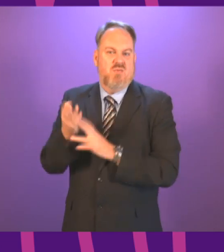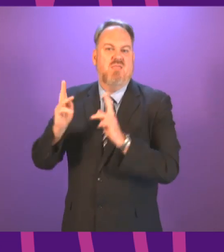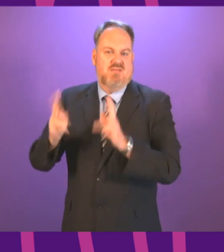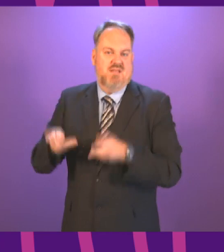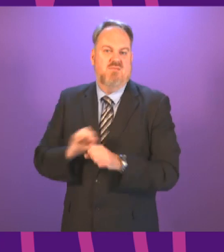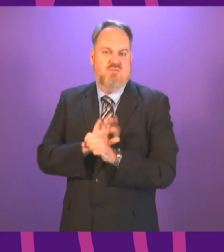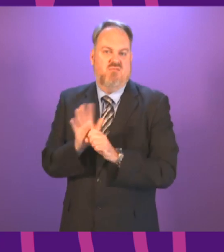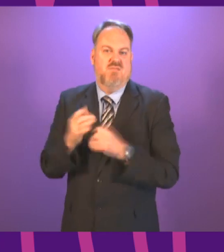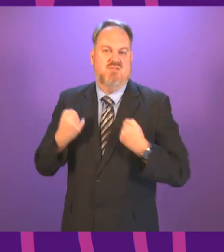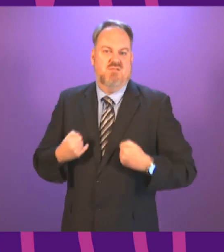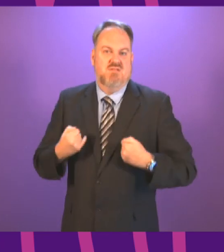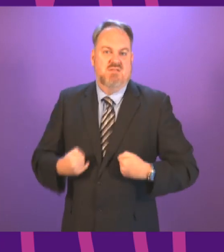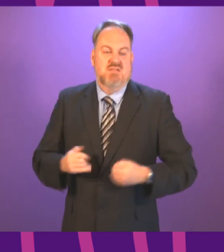lost a loved one.